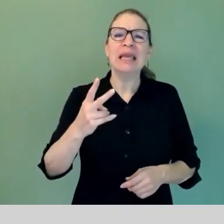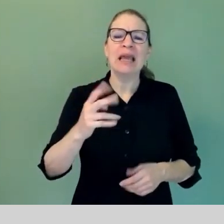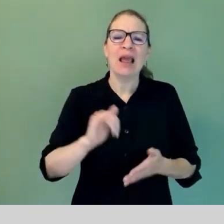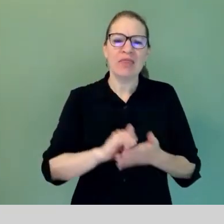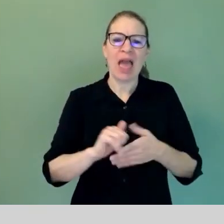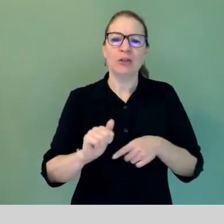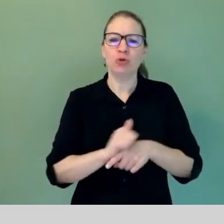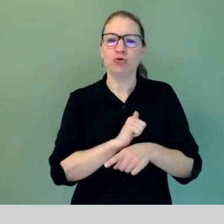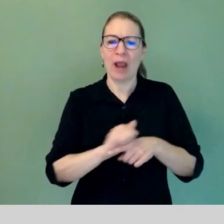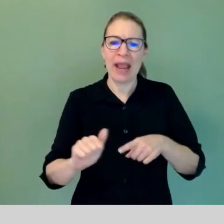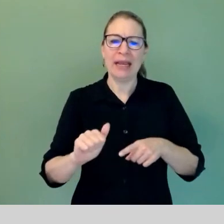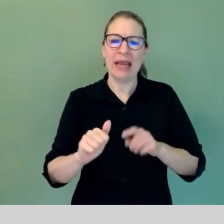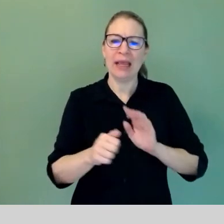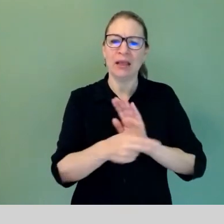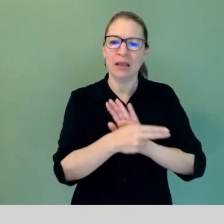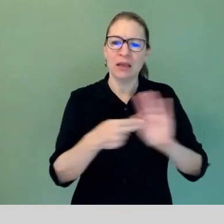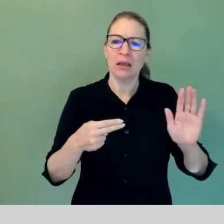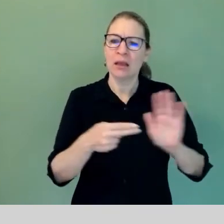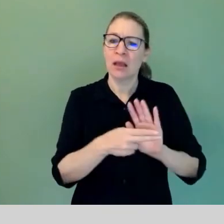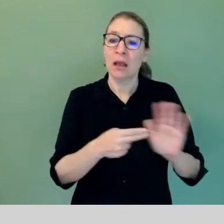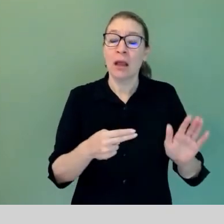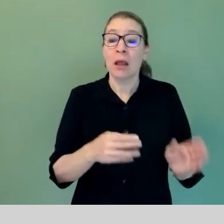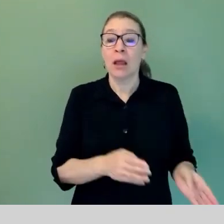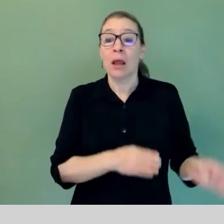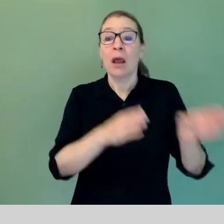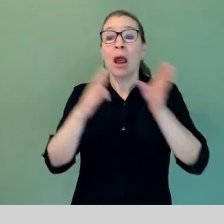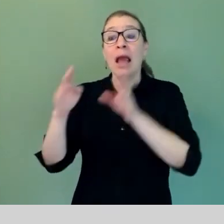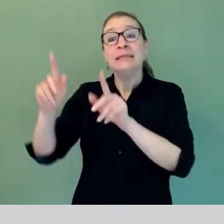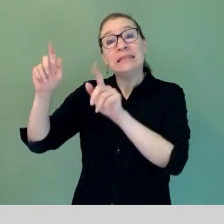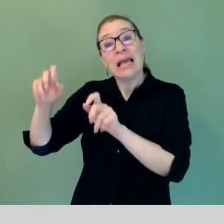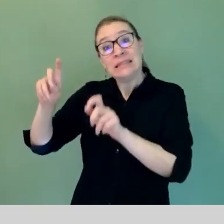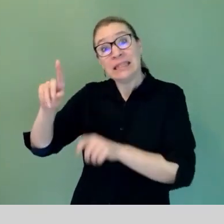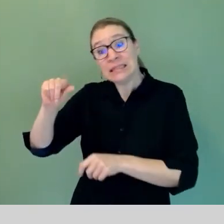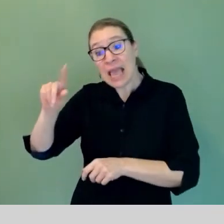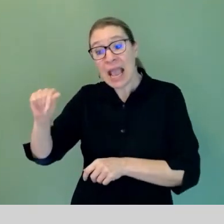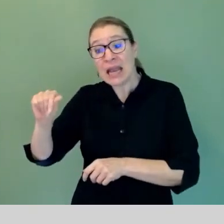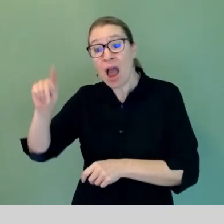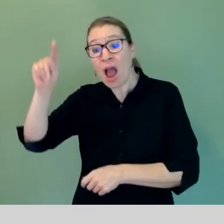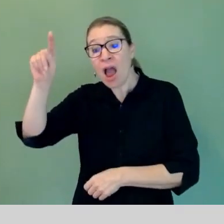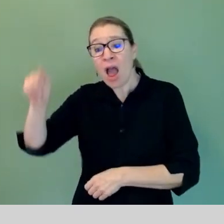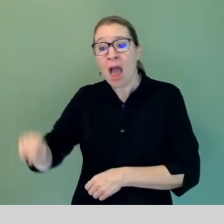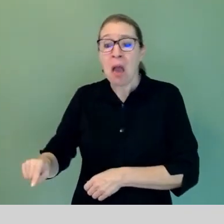we can see that trend from the training confusion matrix, itself. And when we look at the testing data performance,